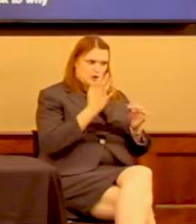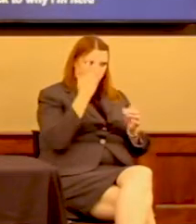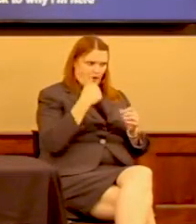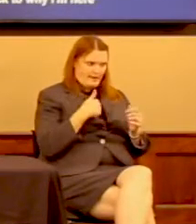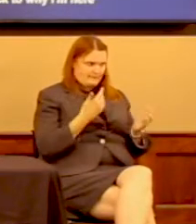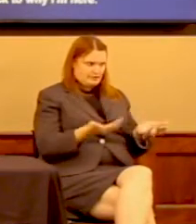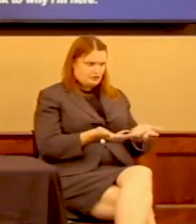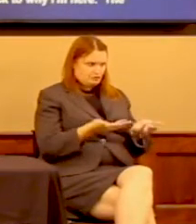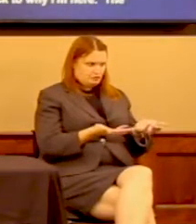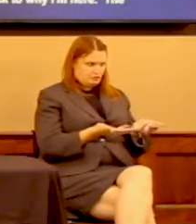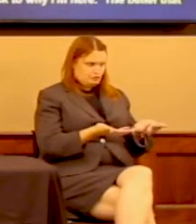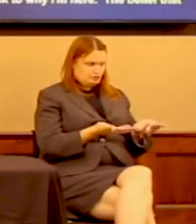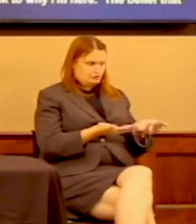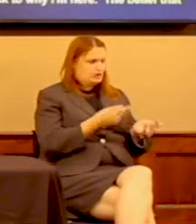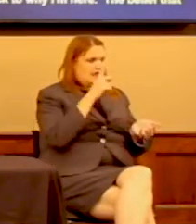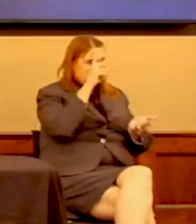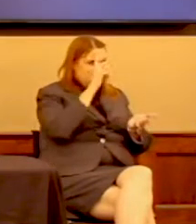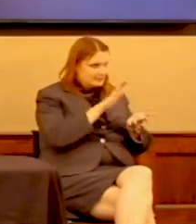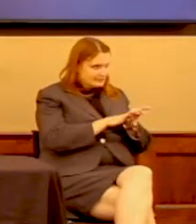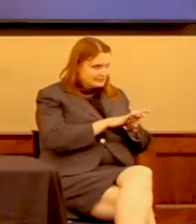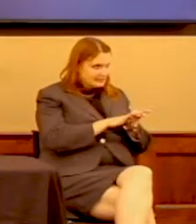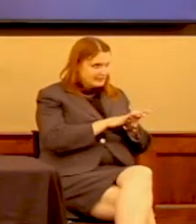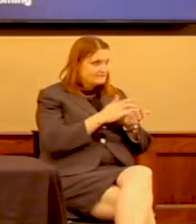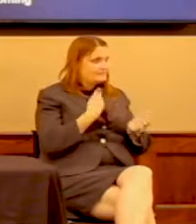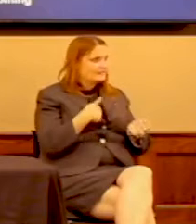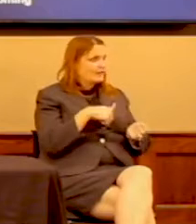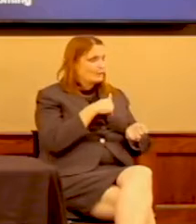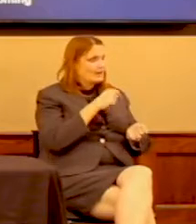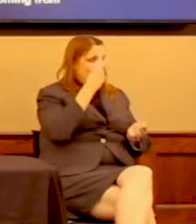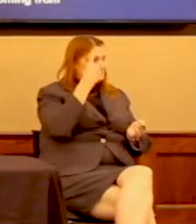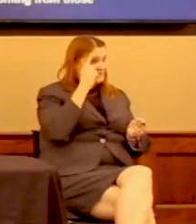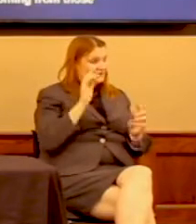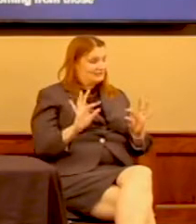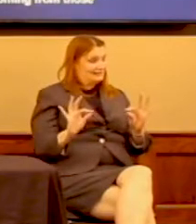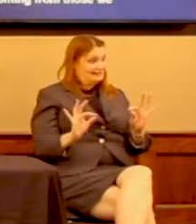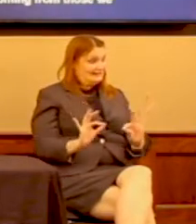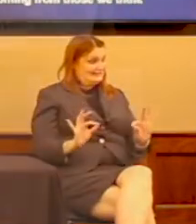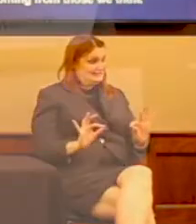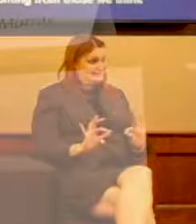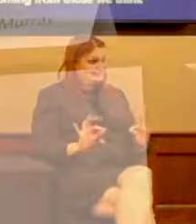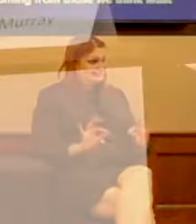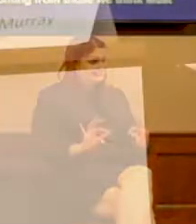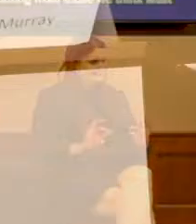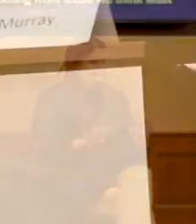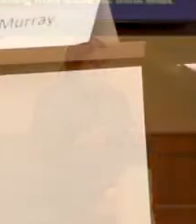coming from those that we think least